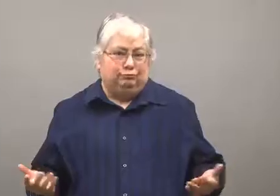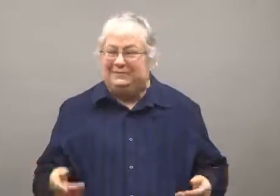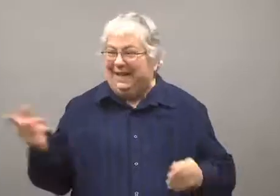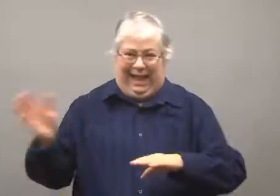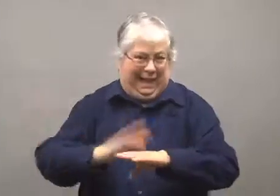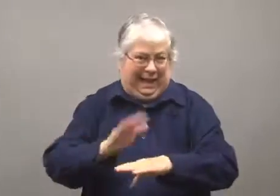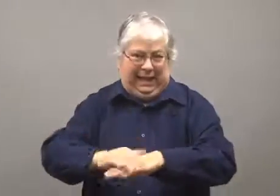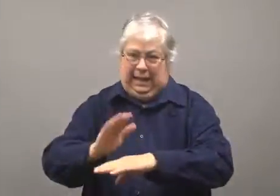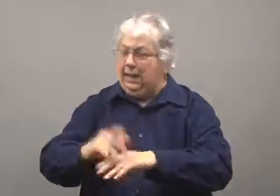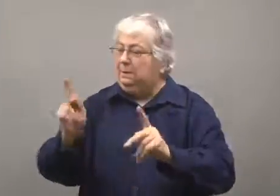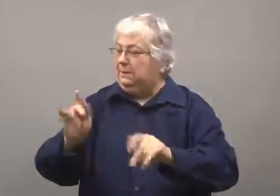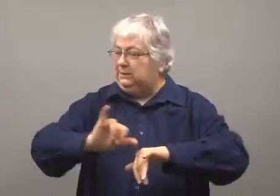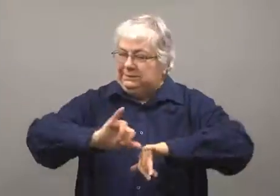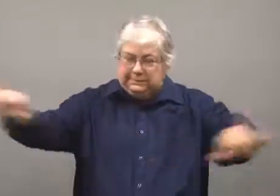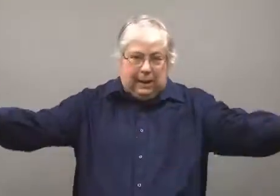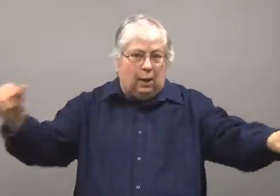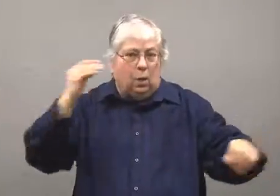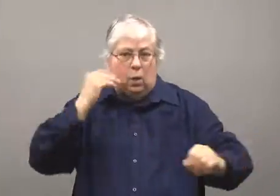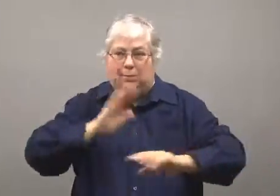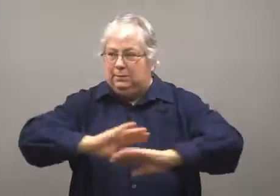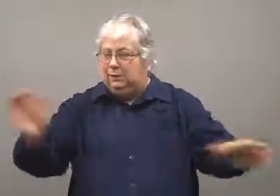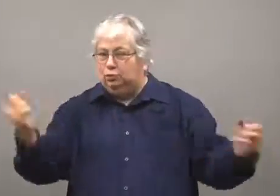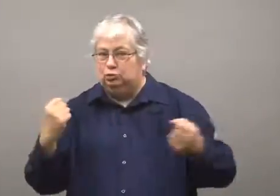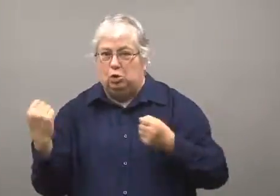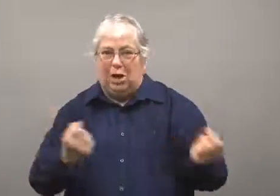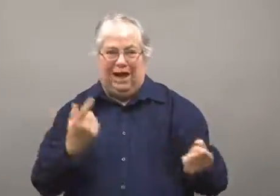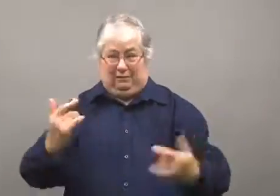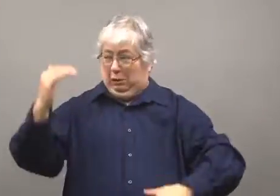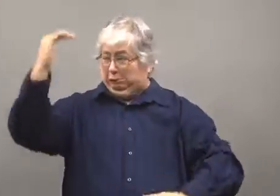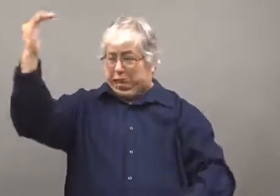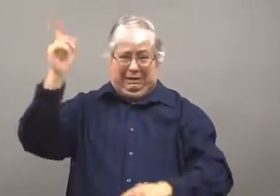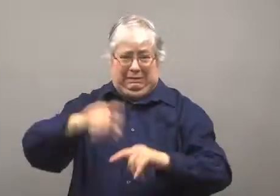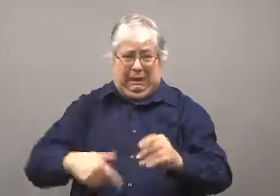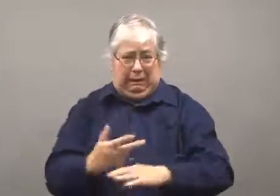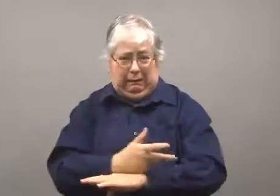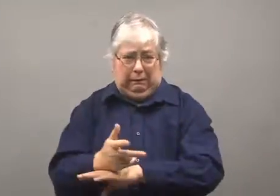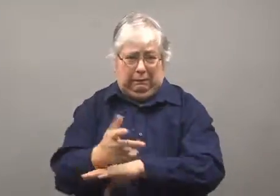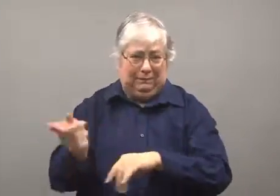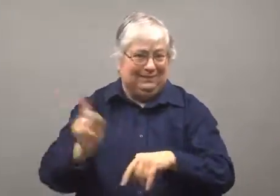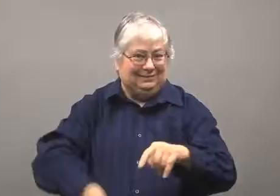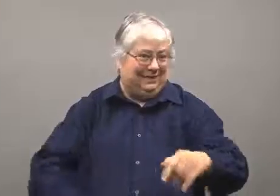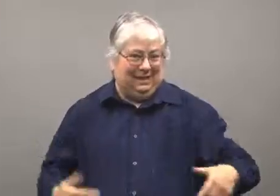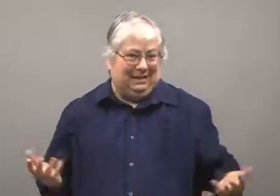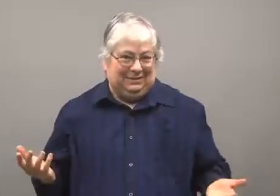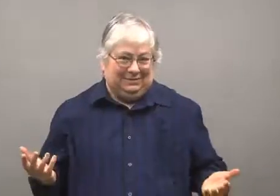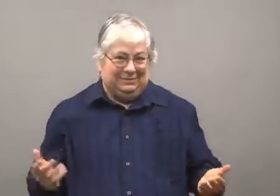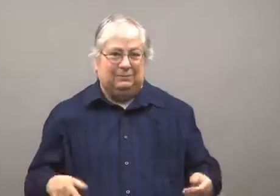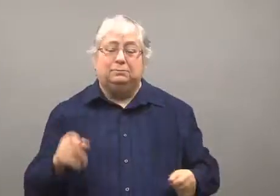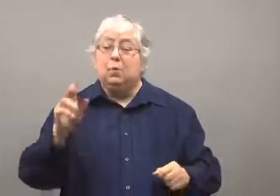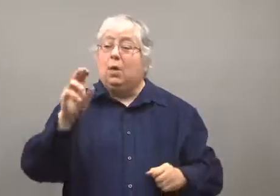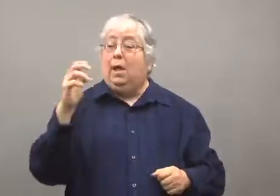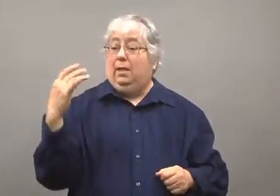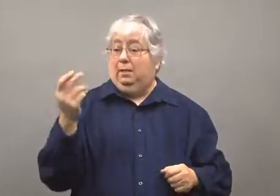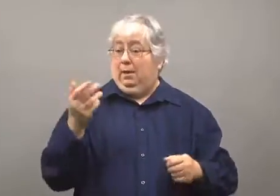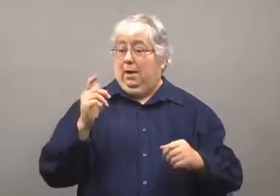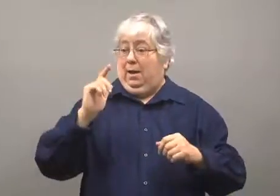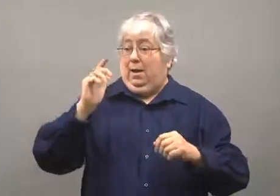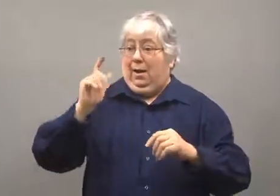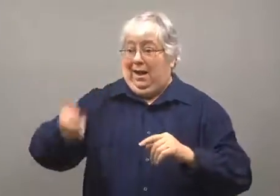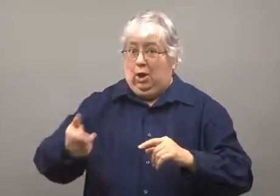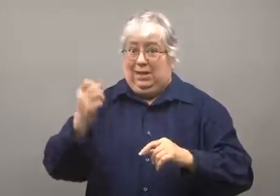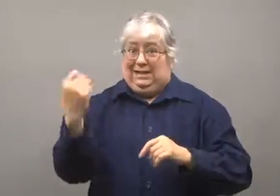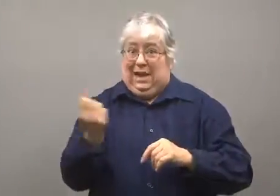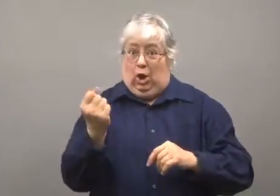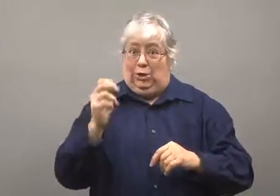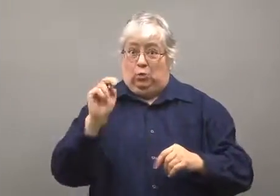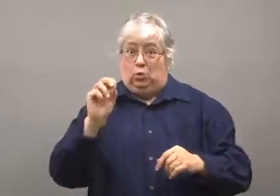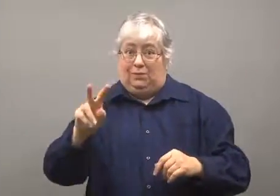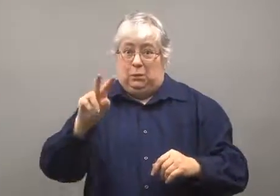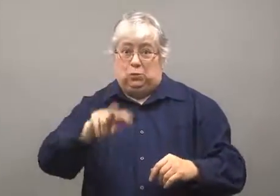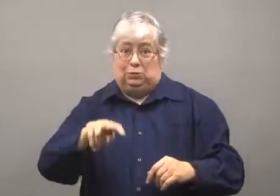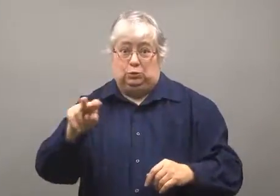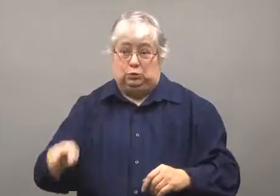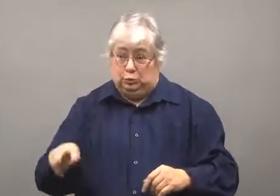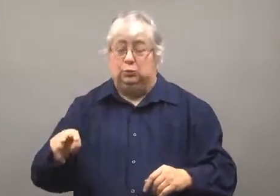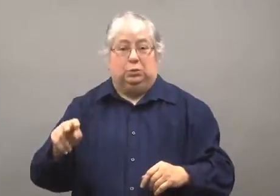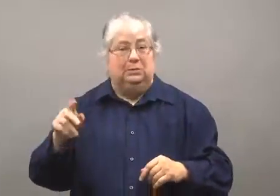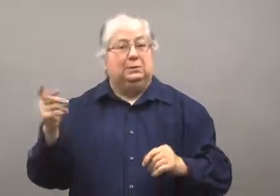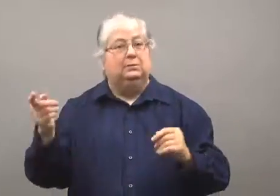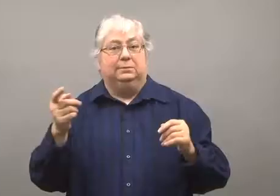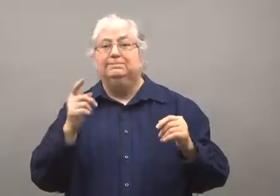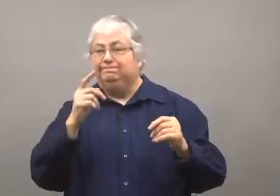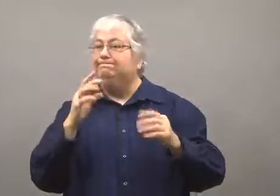People were warned to stay indoors and not drive. Cars couldn't make it in this snow.